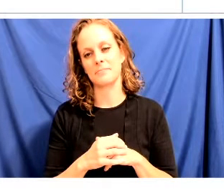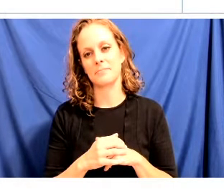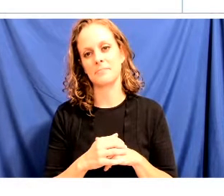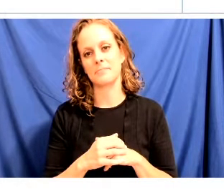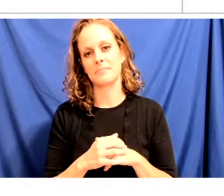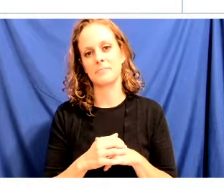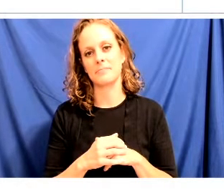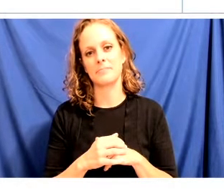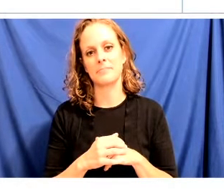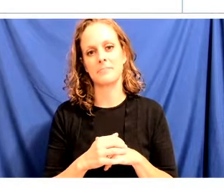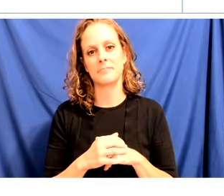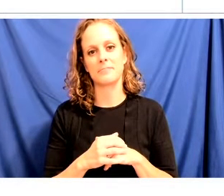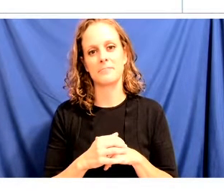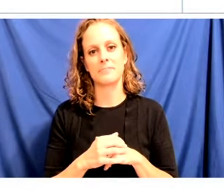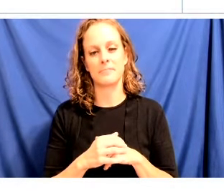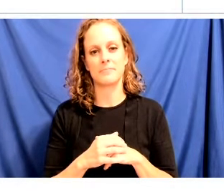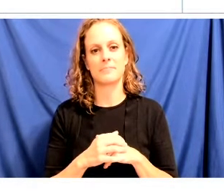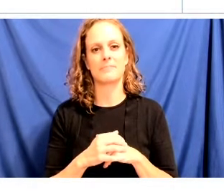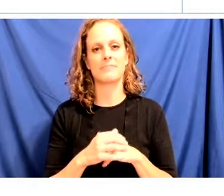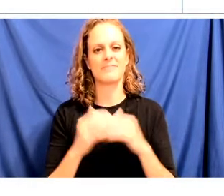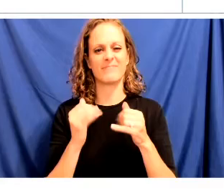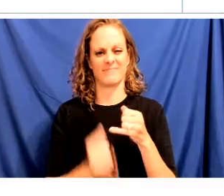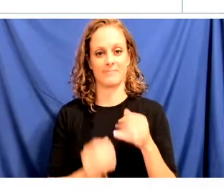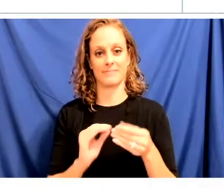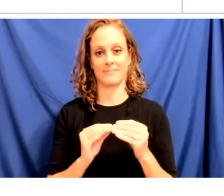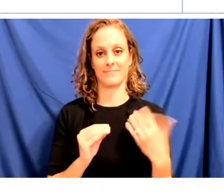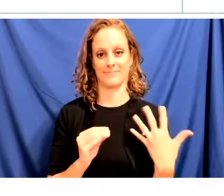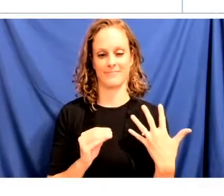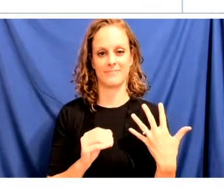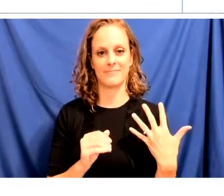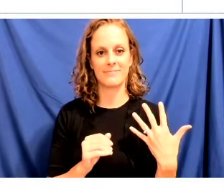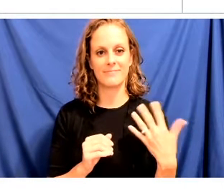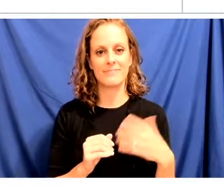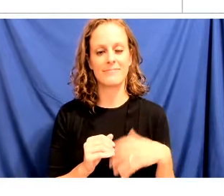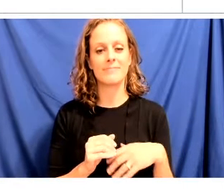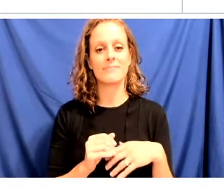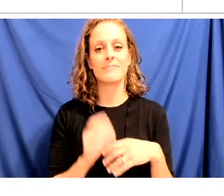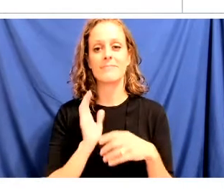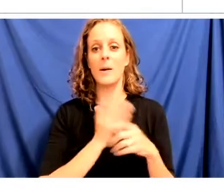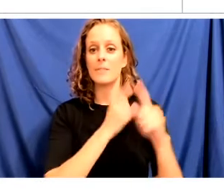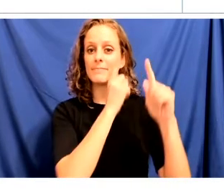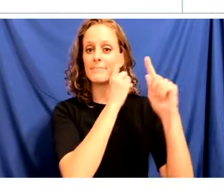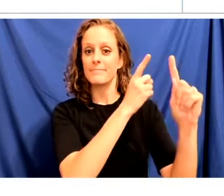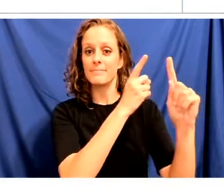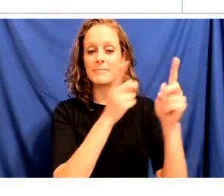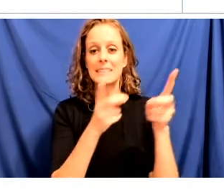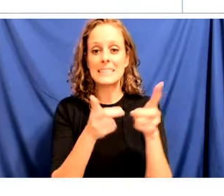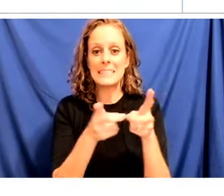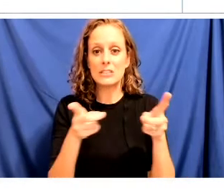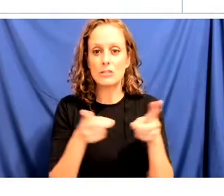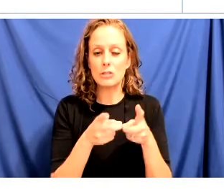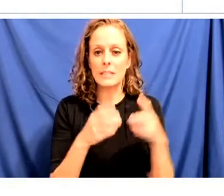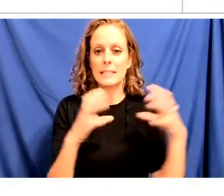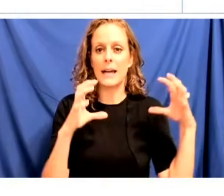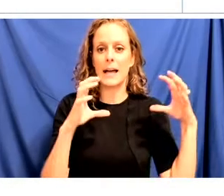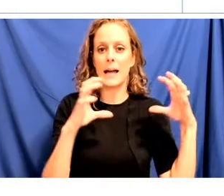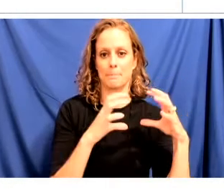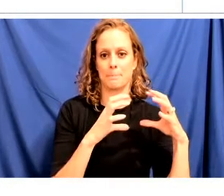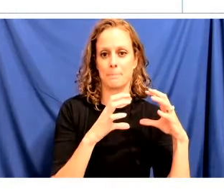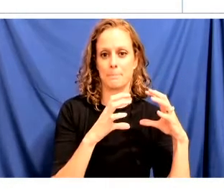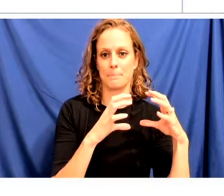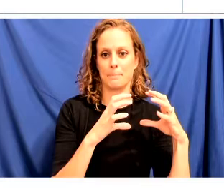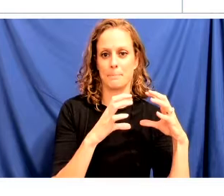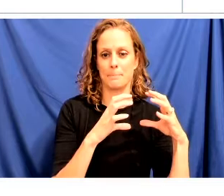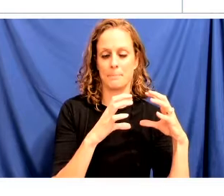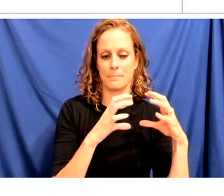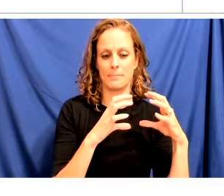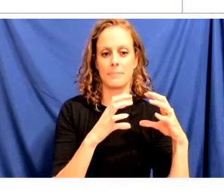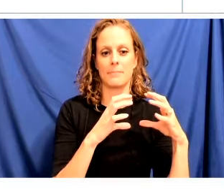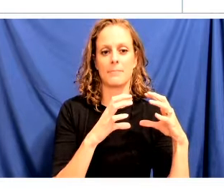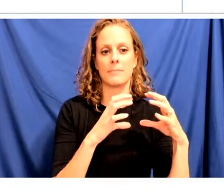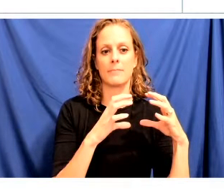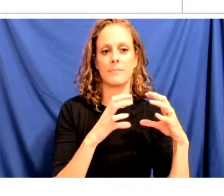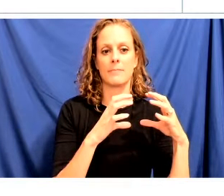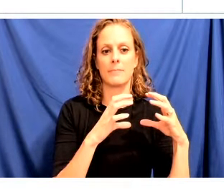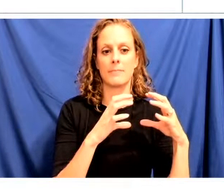And finally, we have to keep the district's compact, to the extent we can, and that means we cannot bypass one large group of people in order to get to another large group of people.